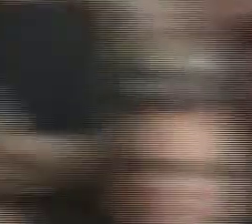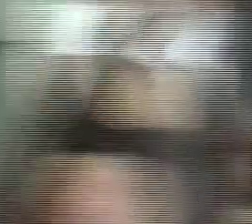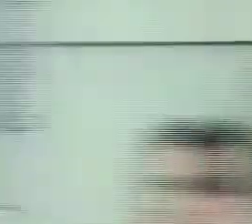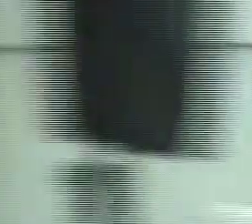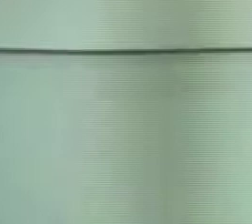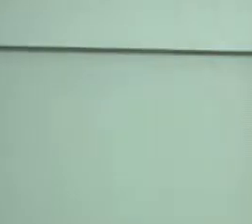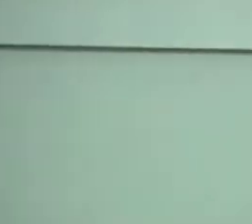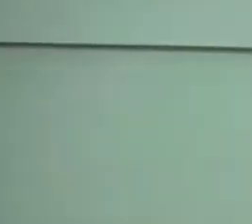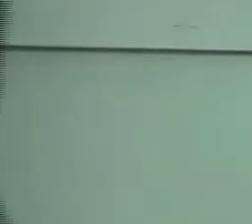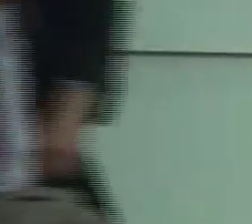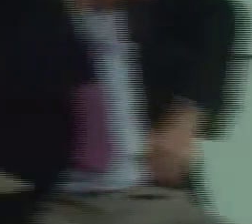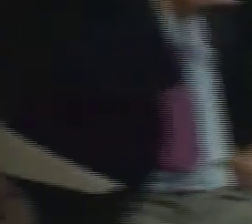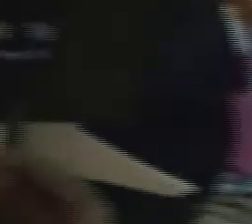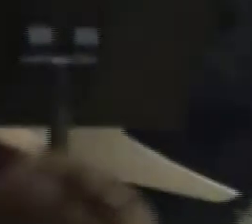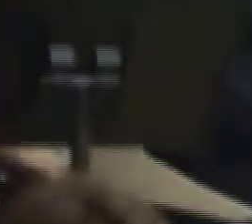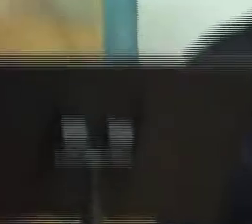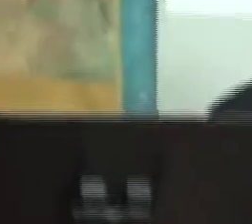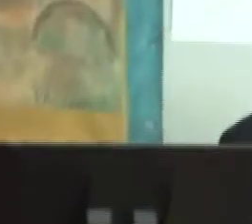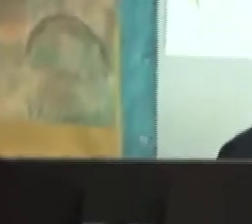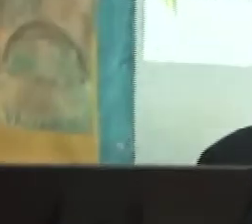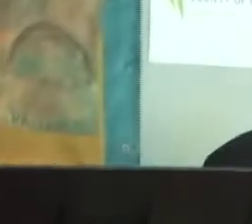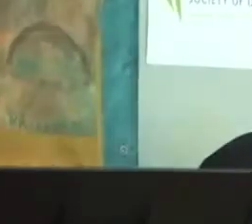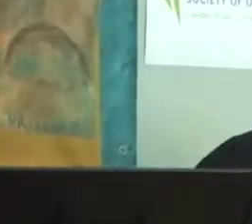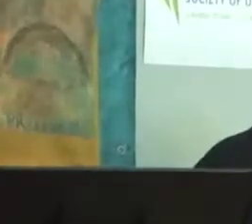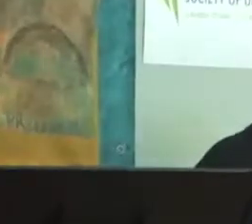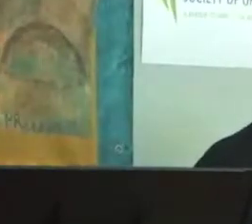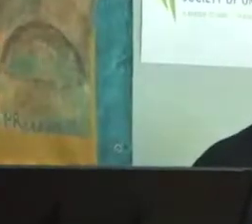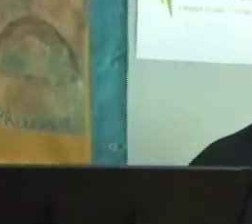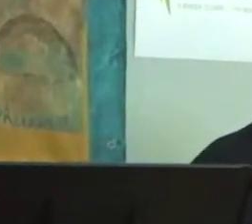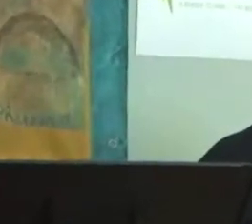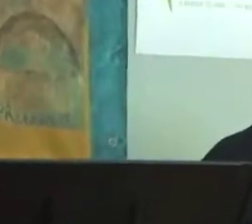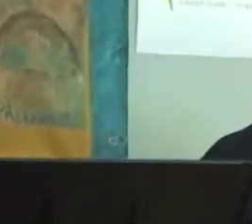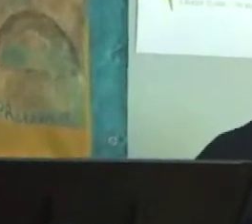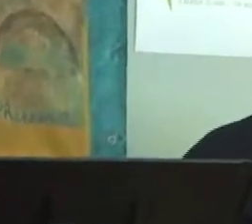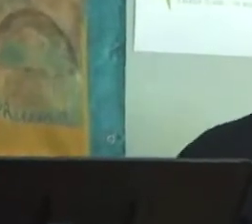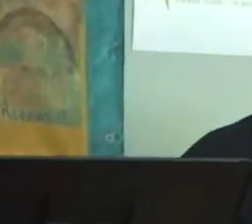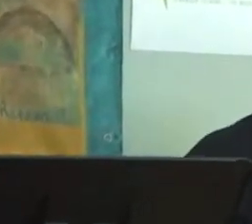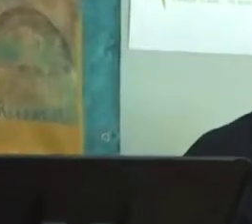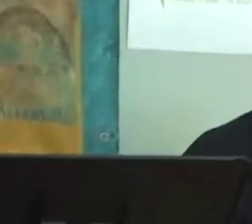Because we want those companies to tell us what chemicals they are in their place of work,